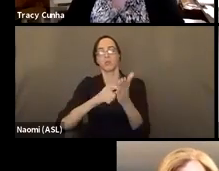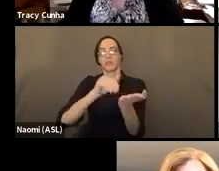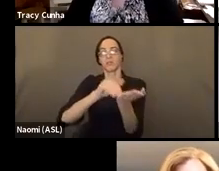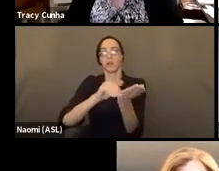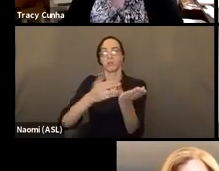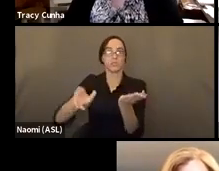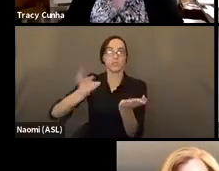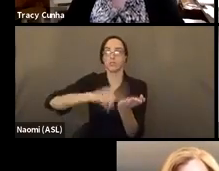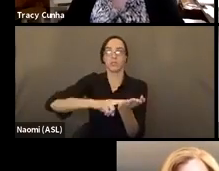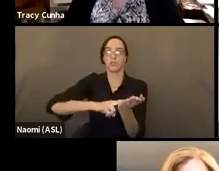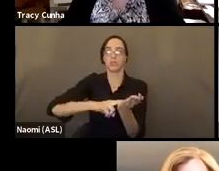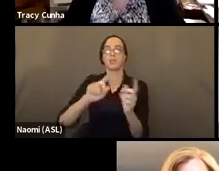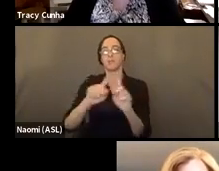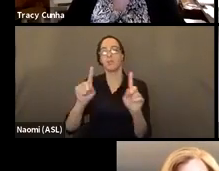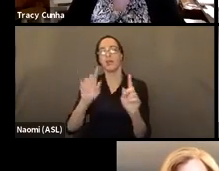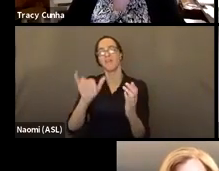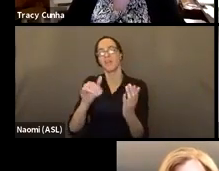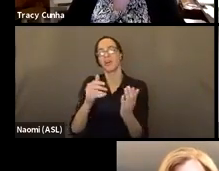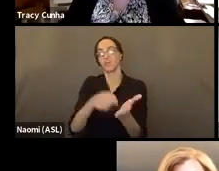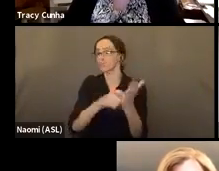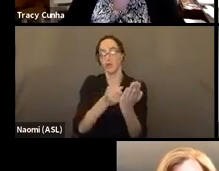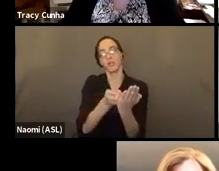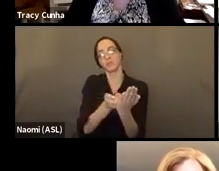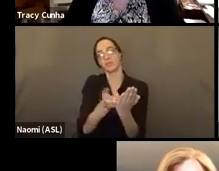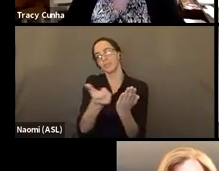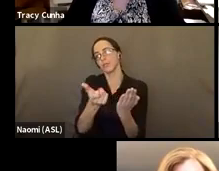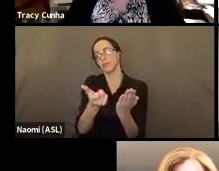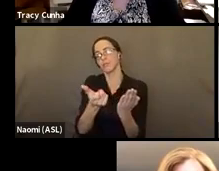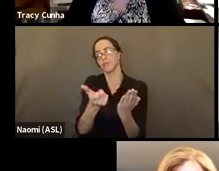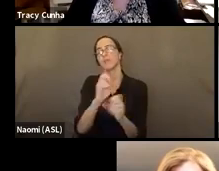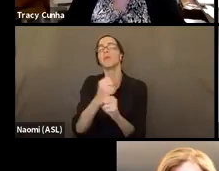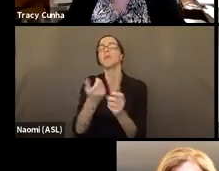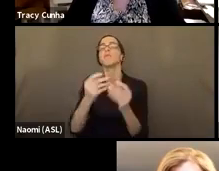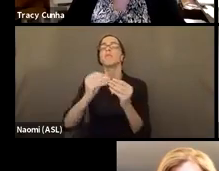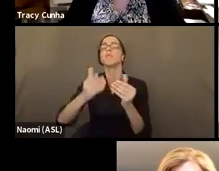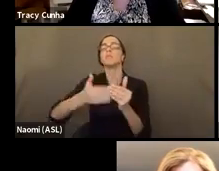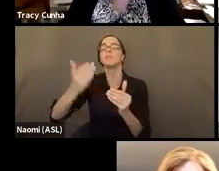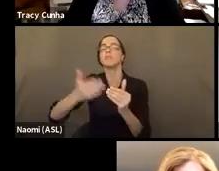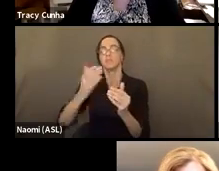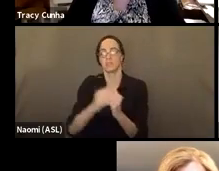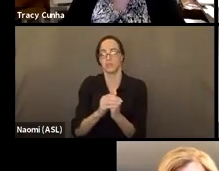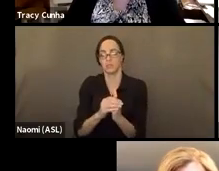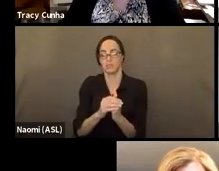eliminated that requirement to make it easier but if you are on that list then you do at least get